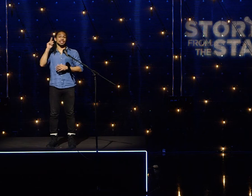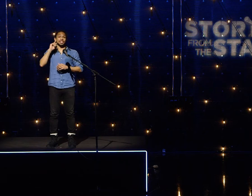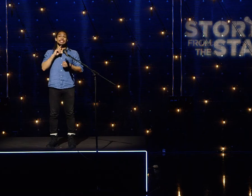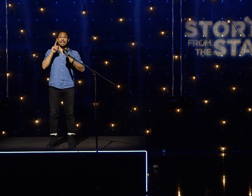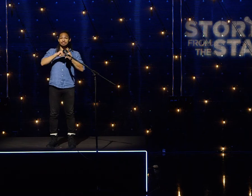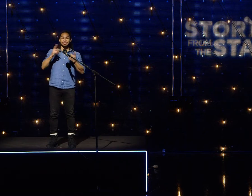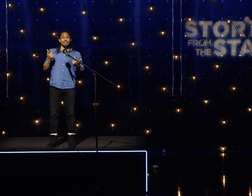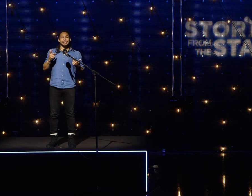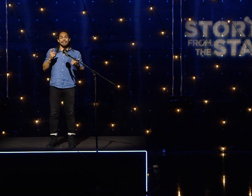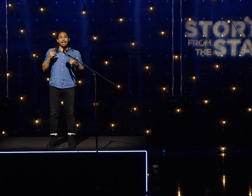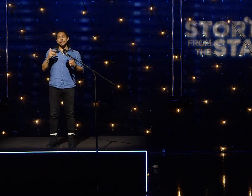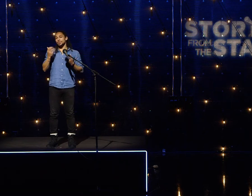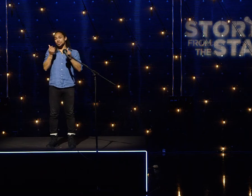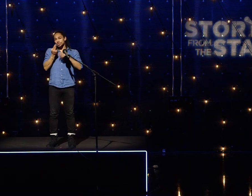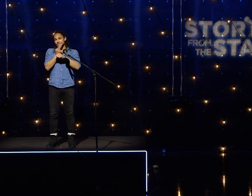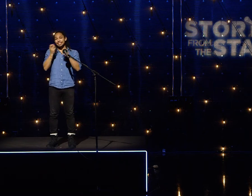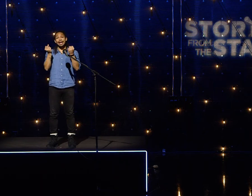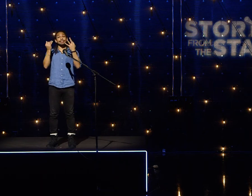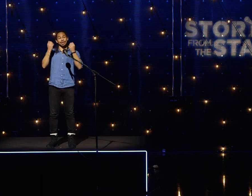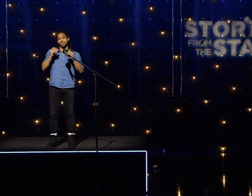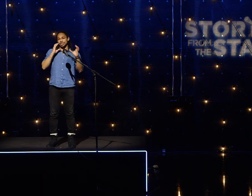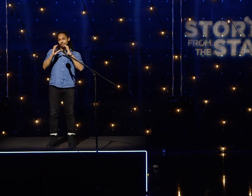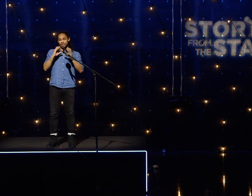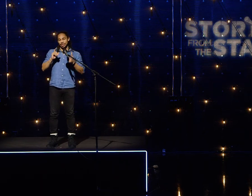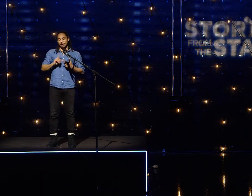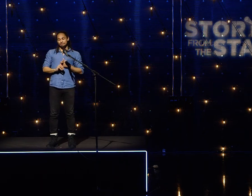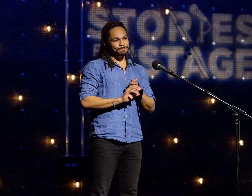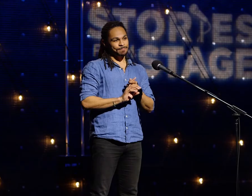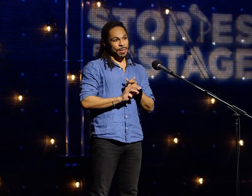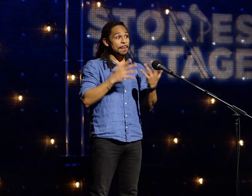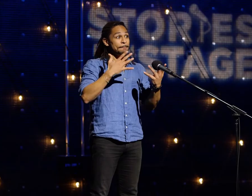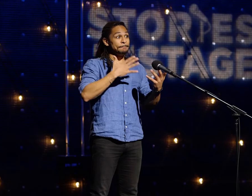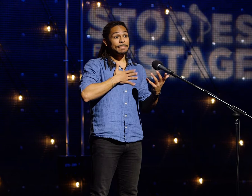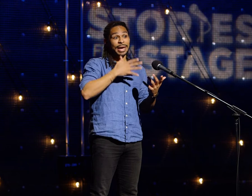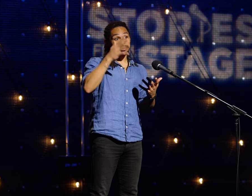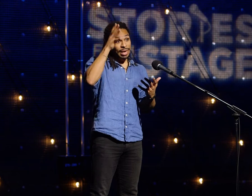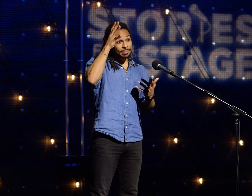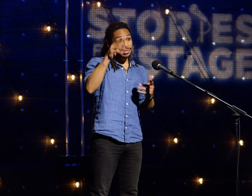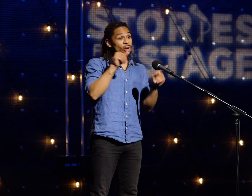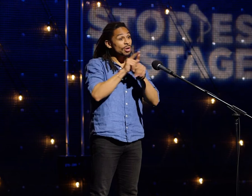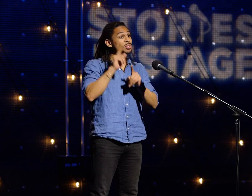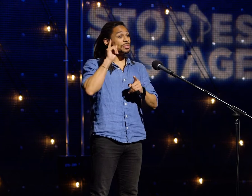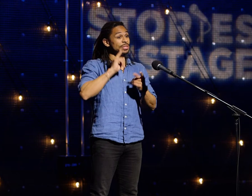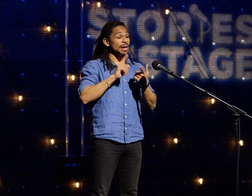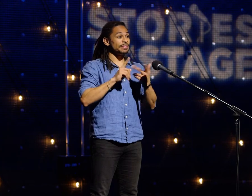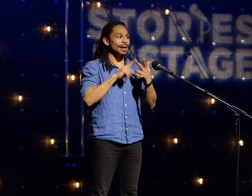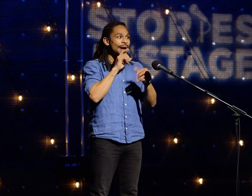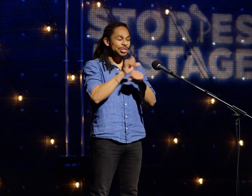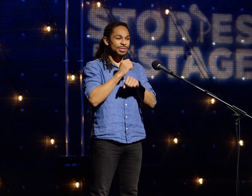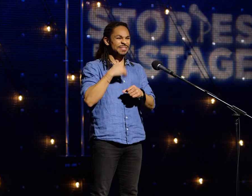is that she's deaf and we use sign language to communicate. My grandpa is also deaf, and I actually have